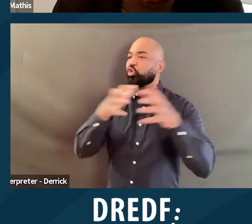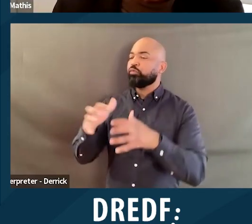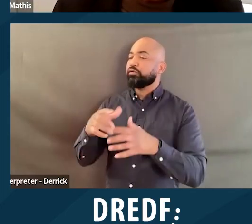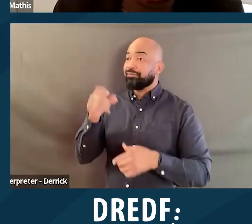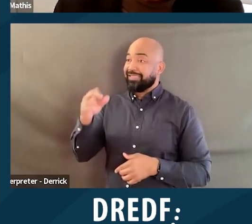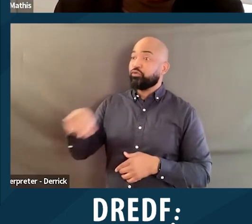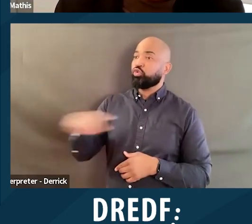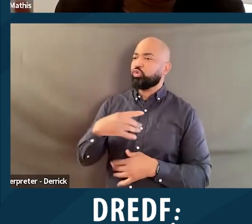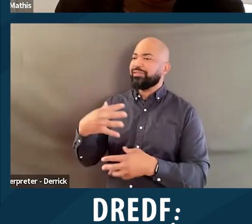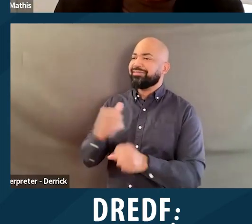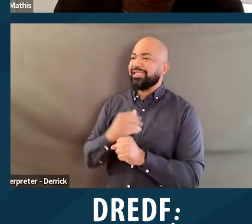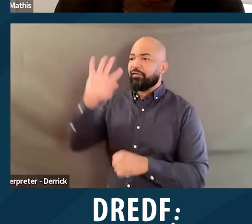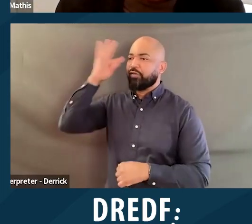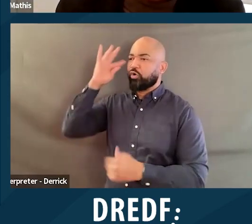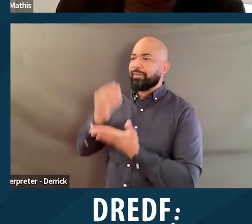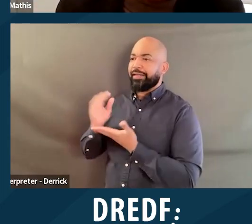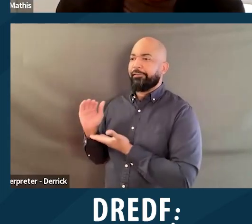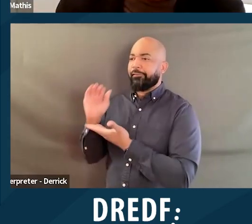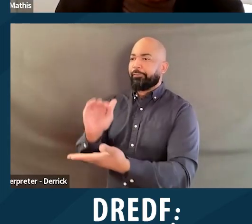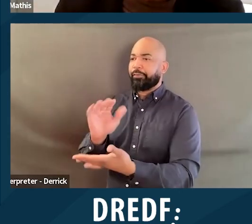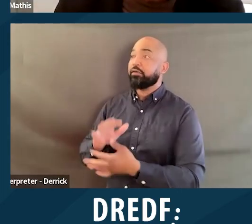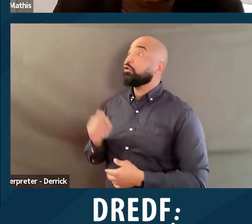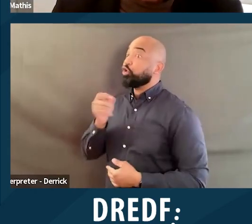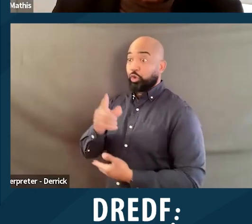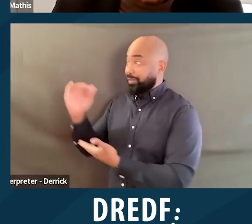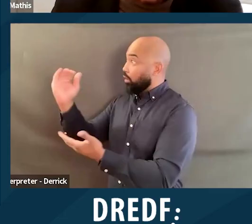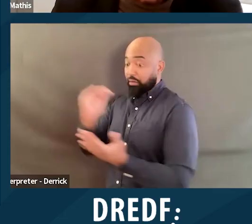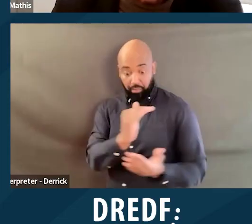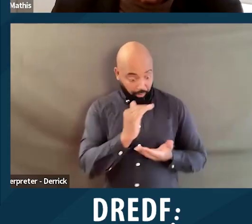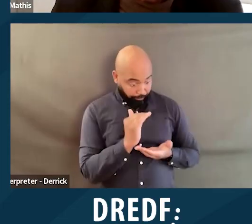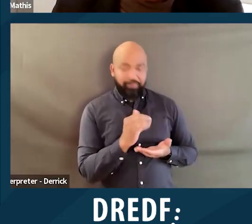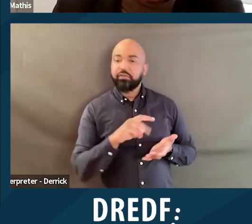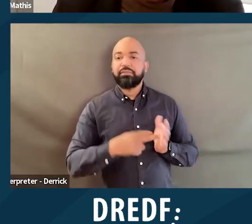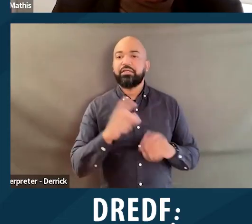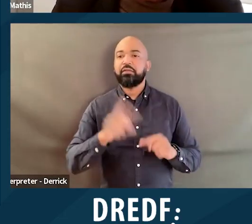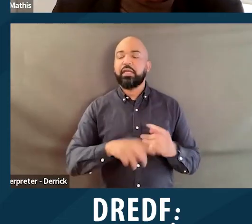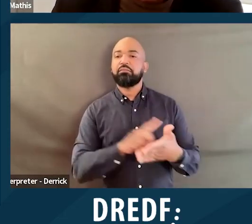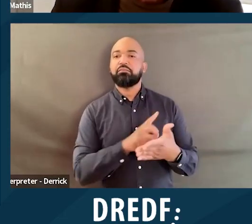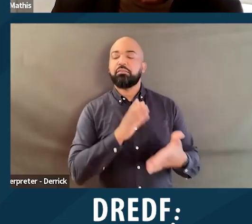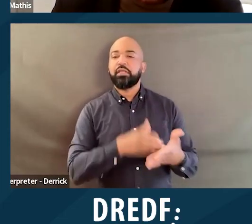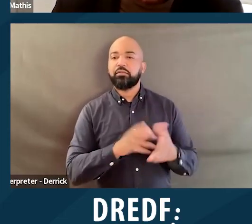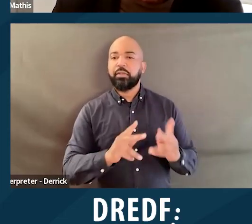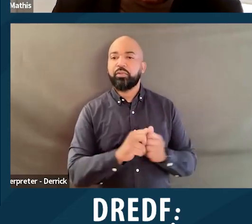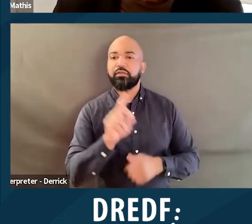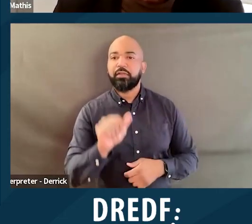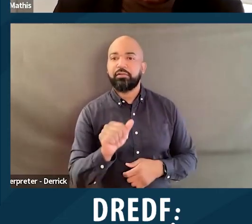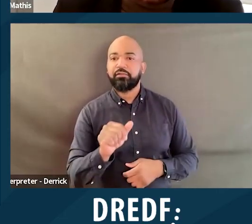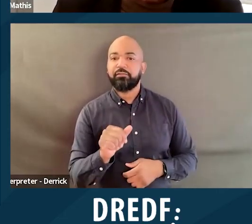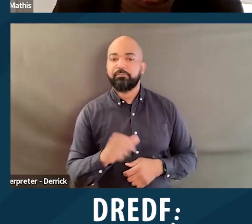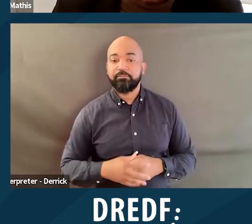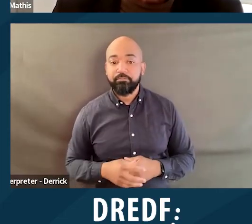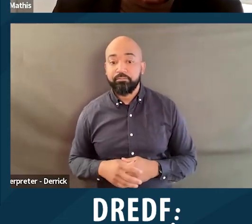programs and activities, groups that get federal money from the U.S. Government can't discriminate